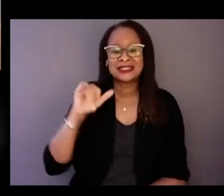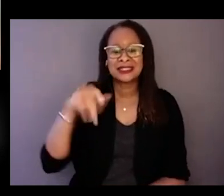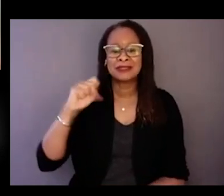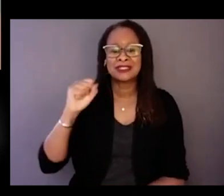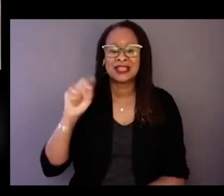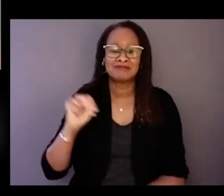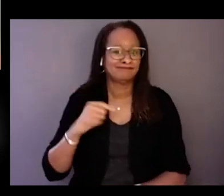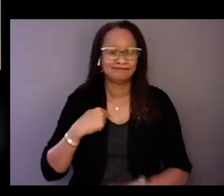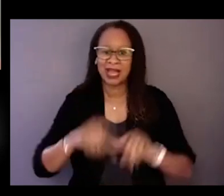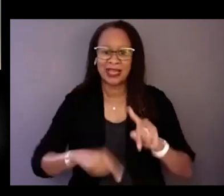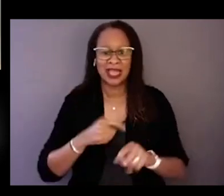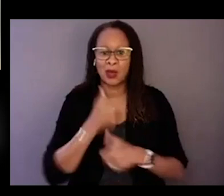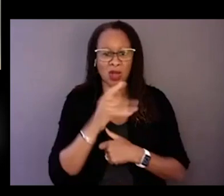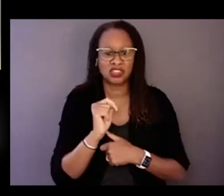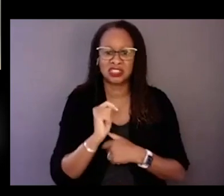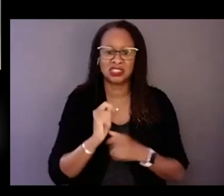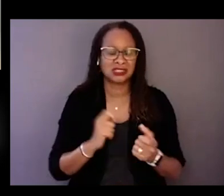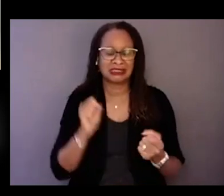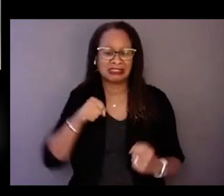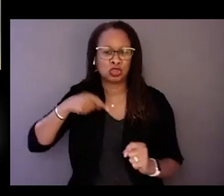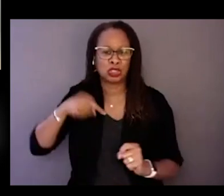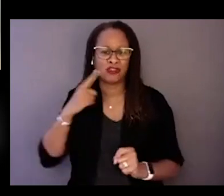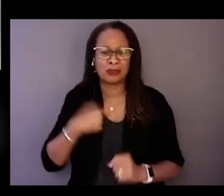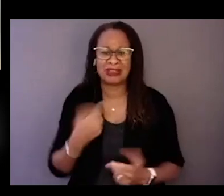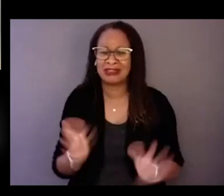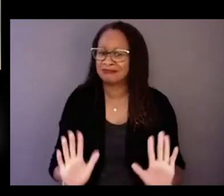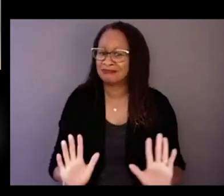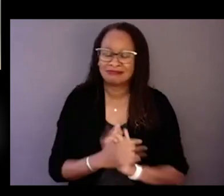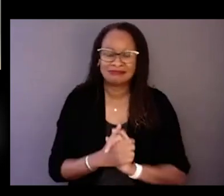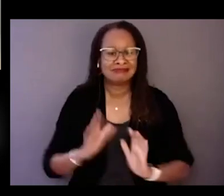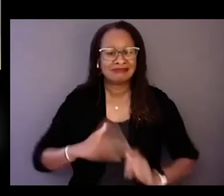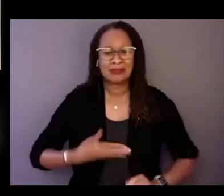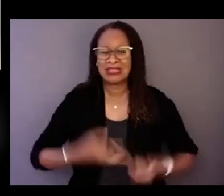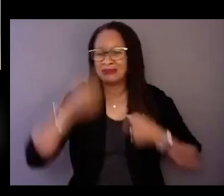It's like triggering to me. Or the parts that I did see were triggering or, you know Jennifer Love Hewitt spoke about